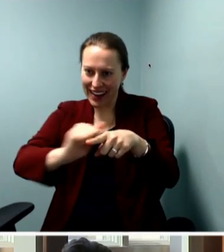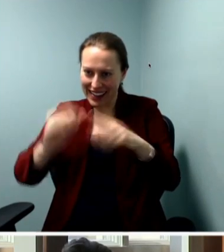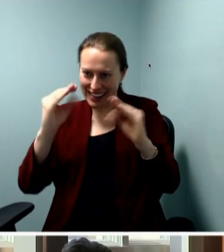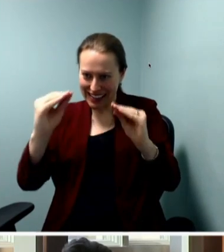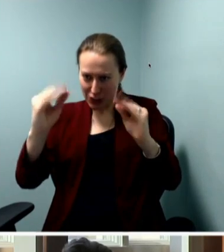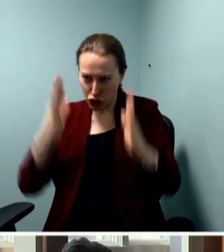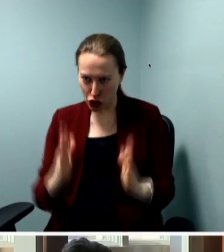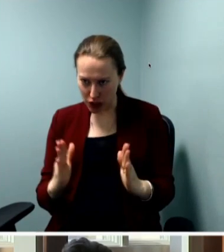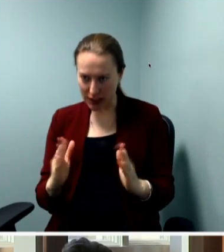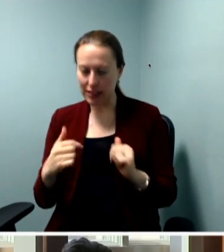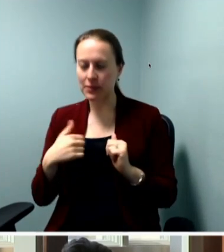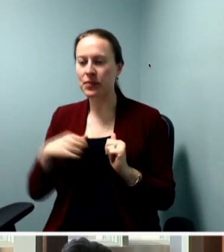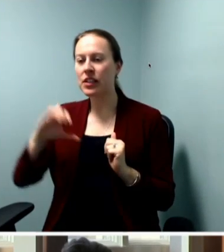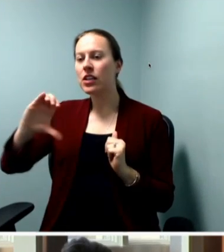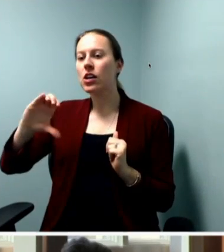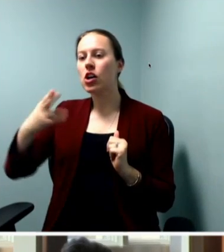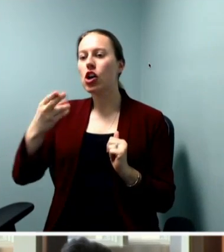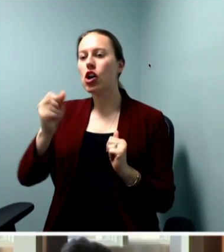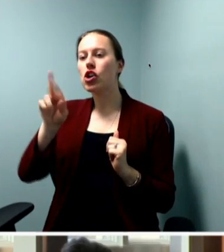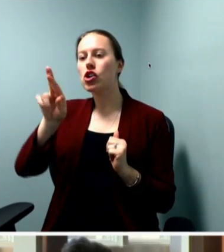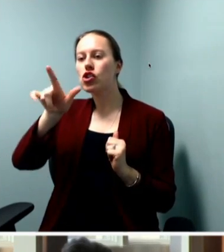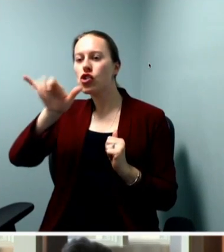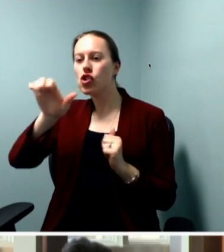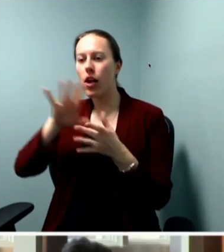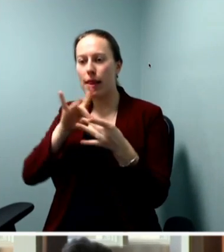And I work all the time with public school, private school,